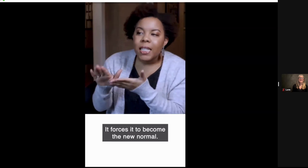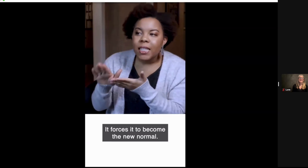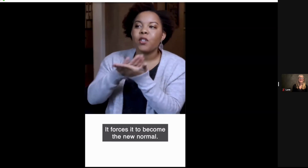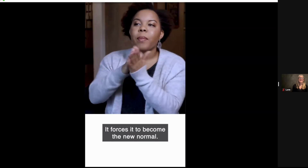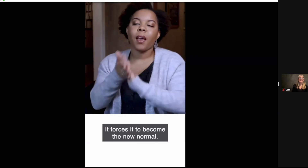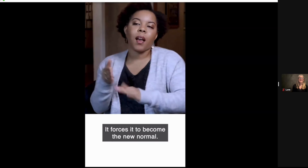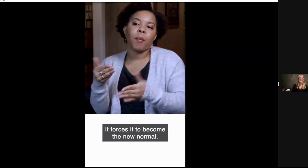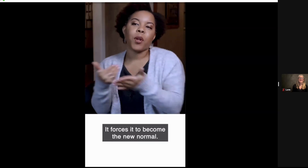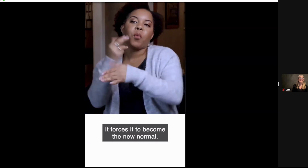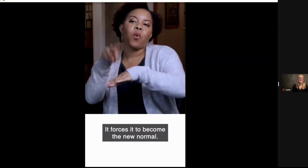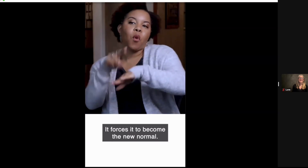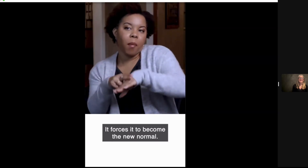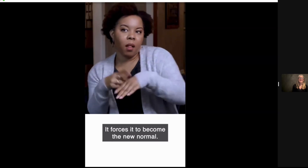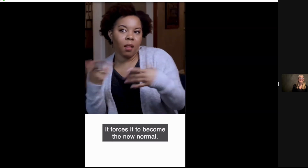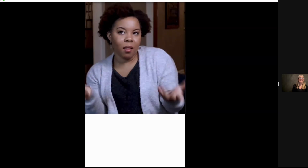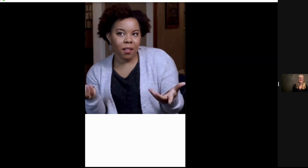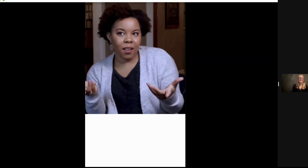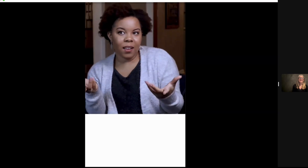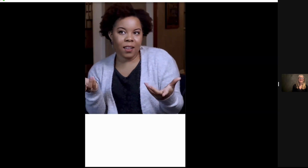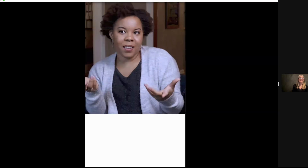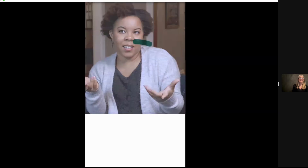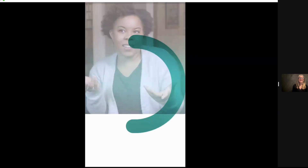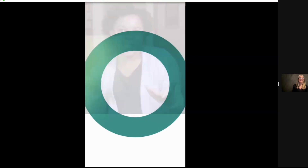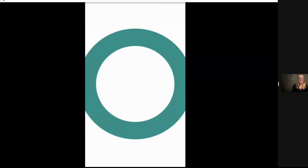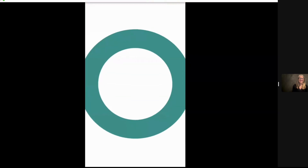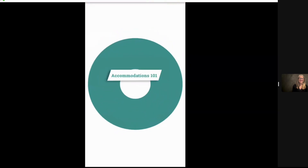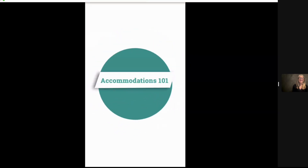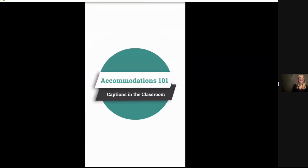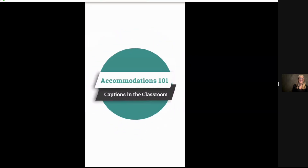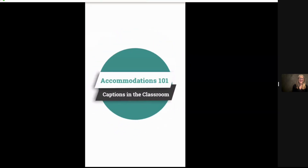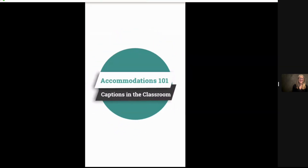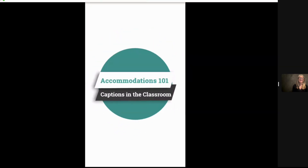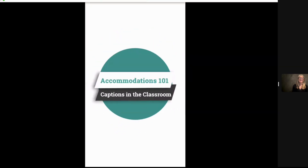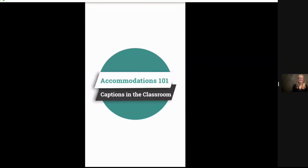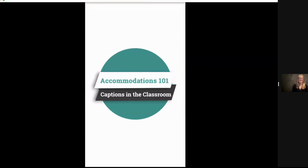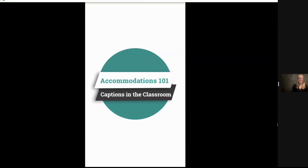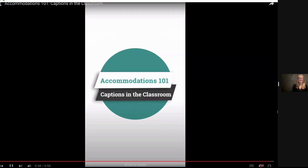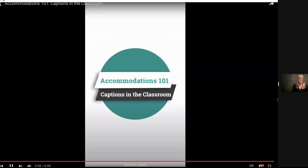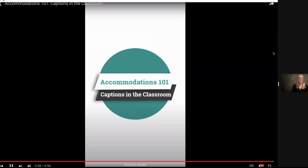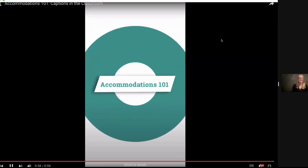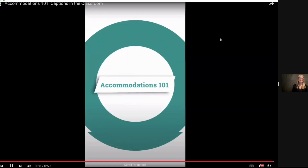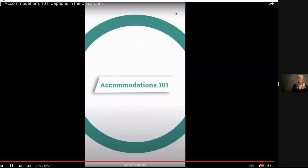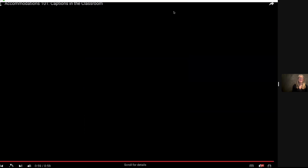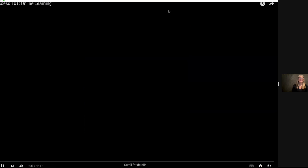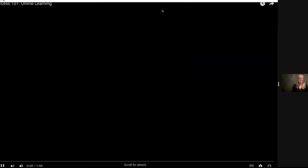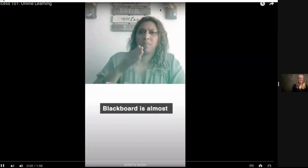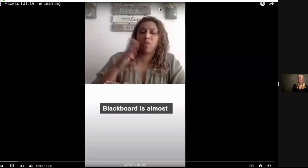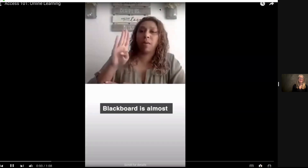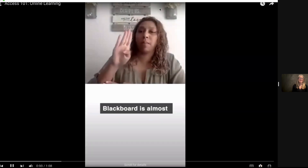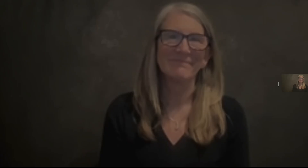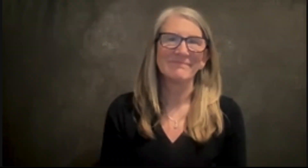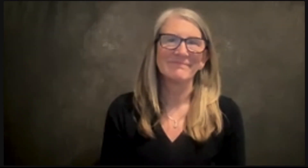It forces them in a nice way. It forces it to become the new normal. [end playback]